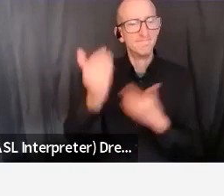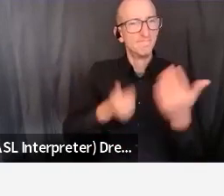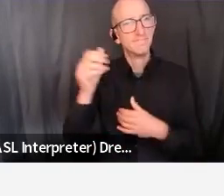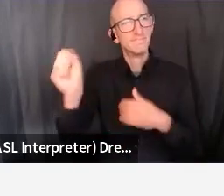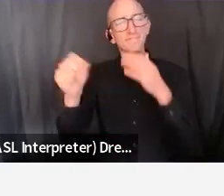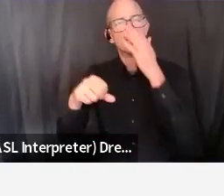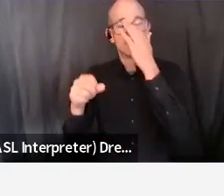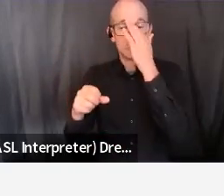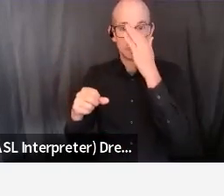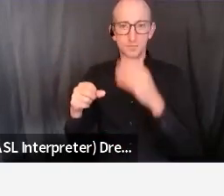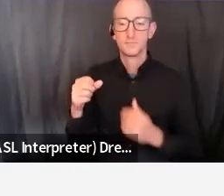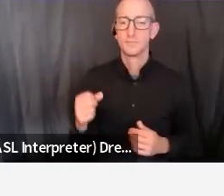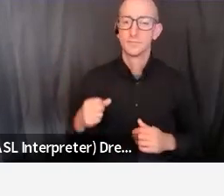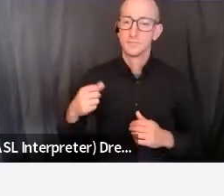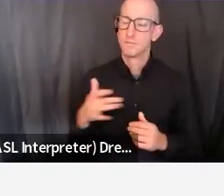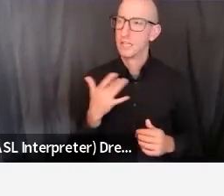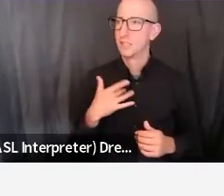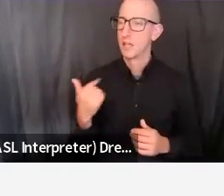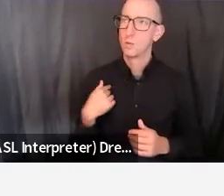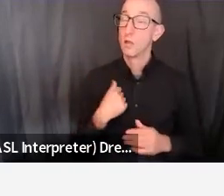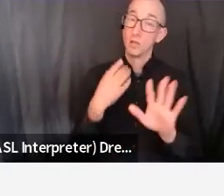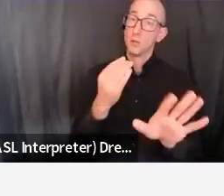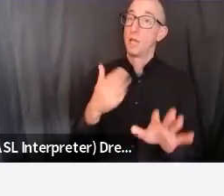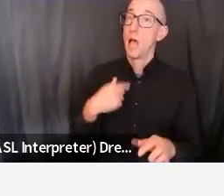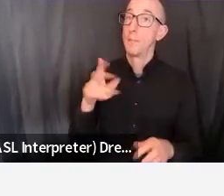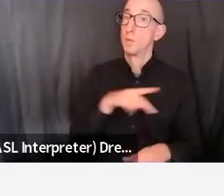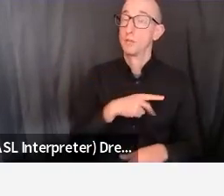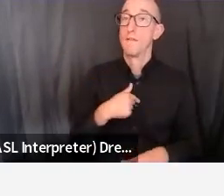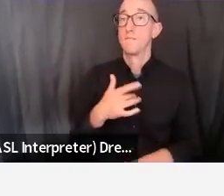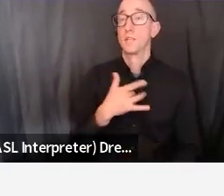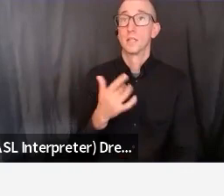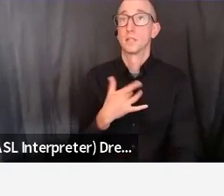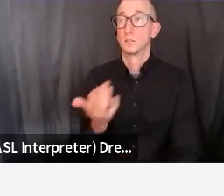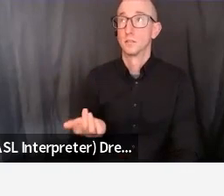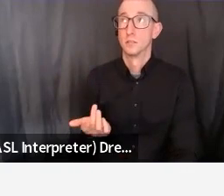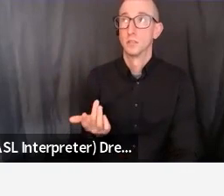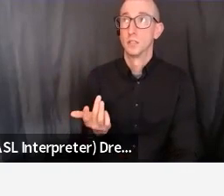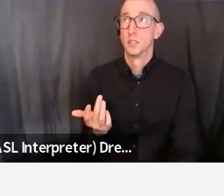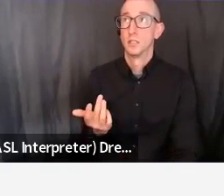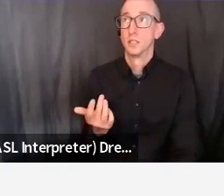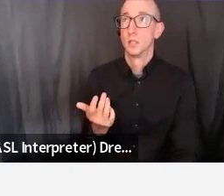releasing another funding opportunity next year. Third, the DOT has received funding under BIL